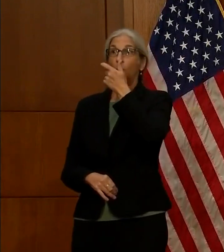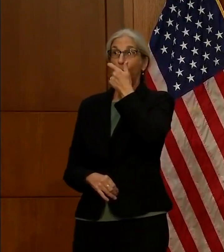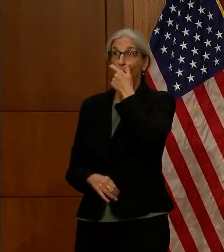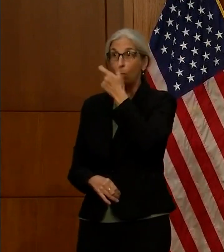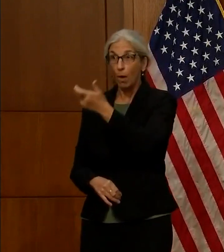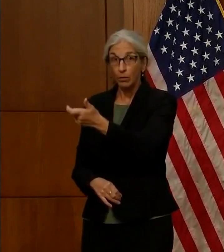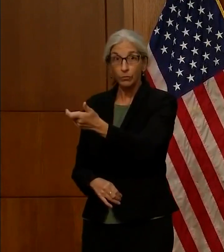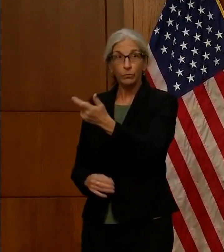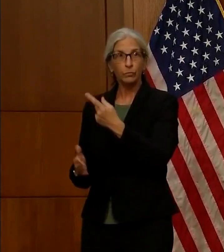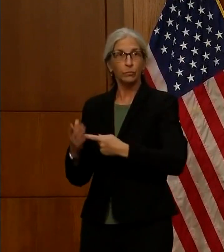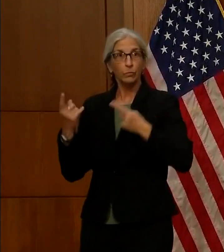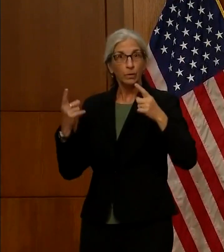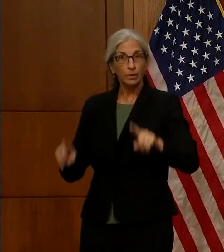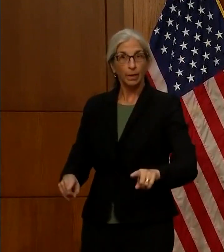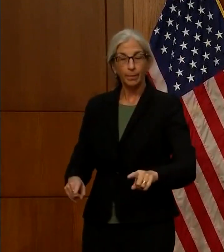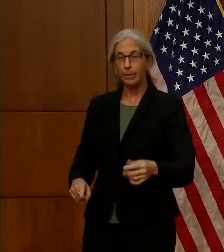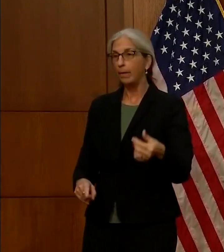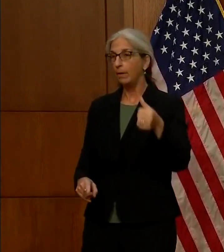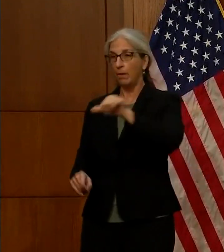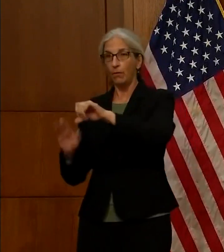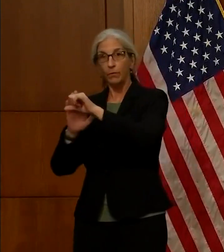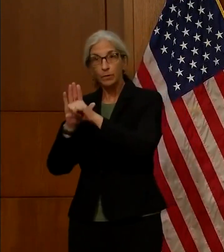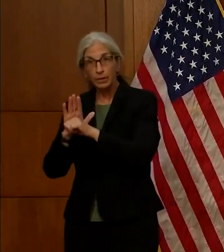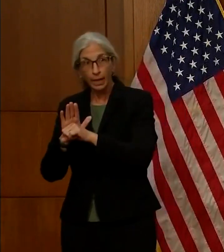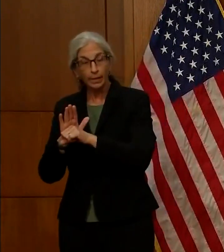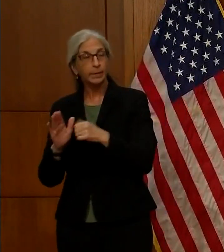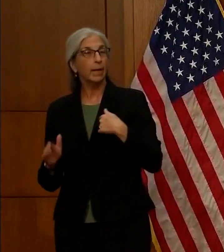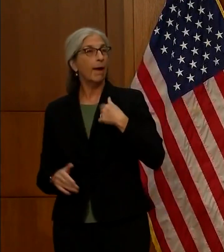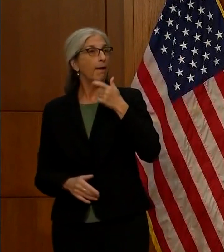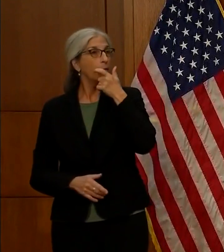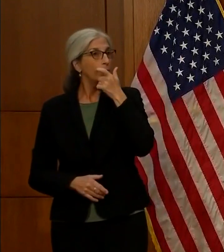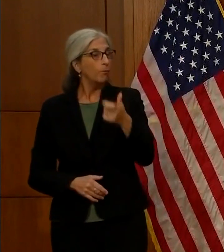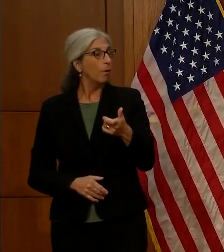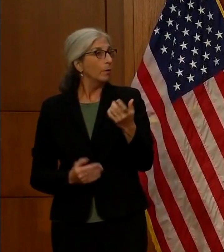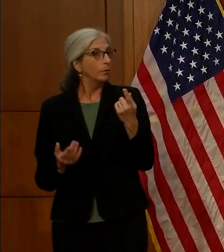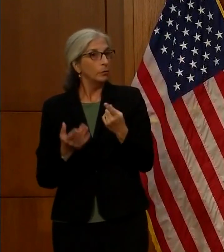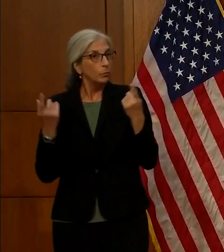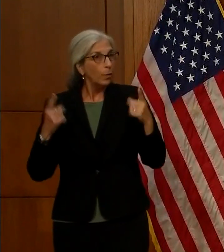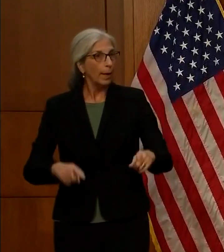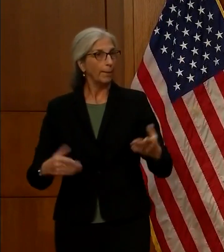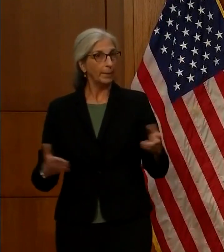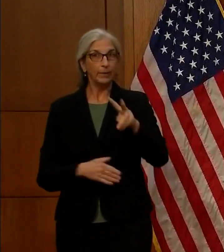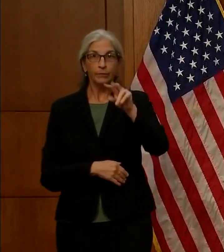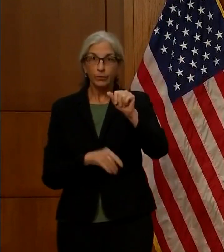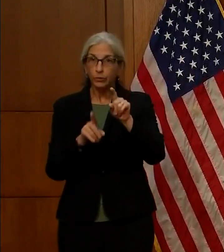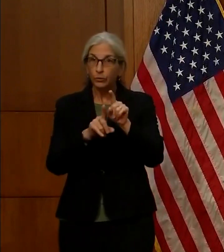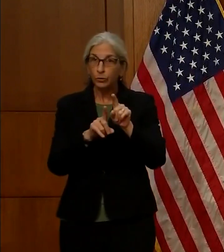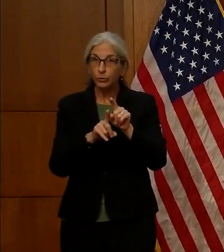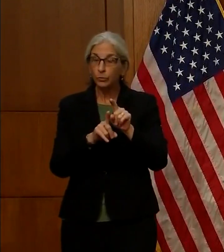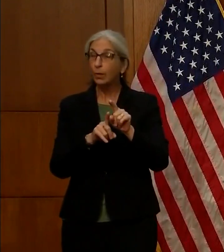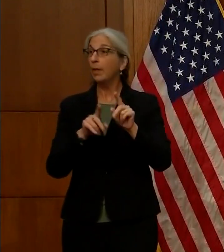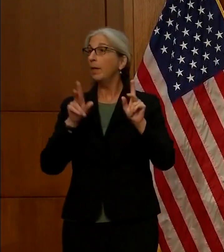KNOW I MEAN. I HAVE WATCHED WHAT HAS HAPPENED NOT ONLY IN OTHER STATES BUT ALSO IN